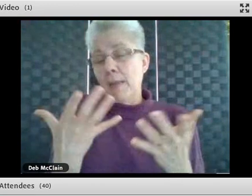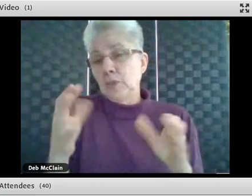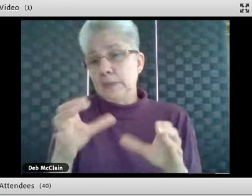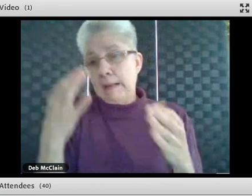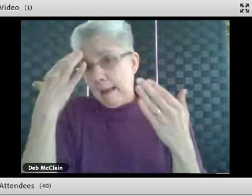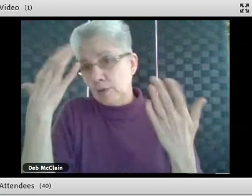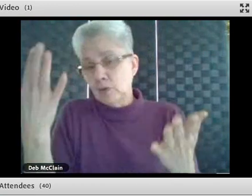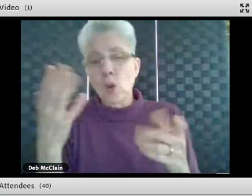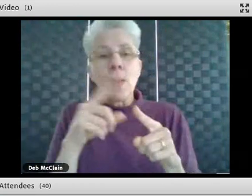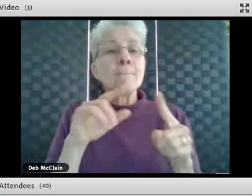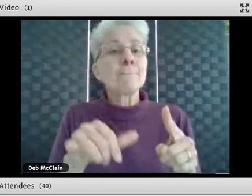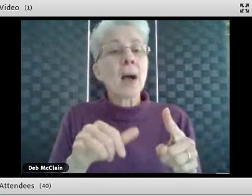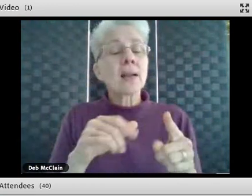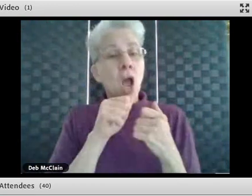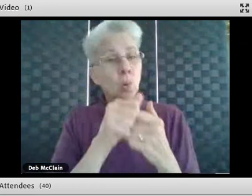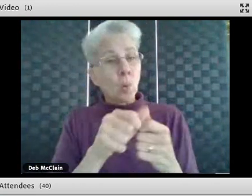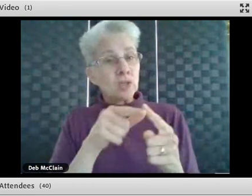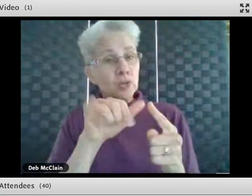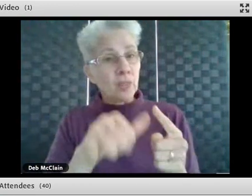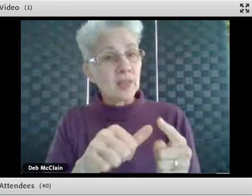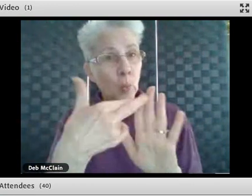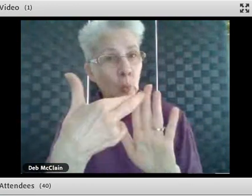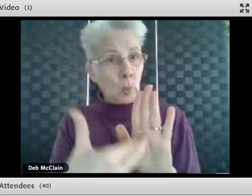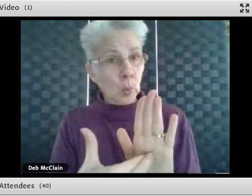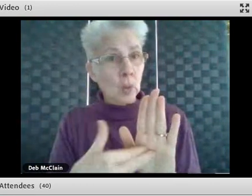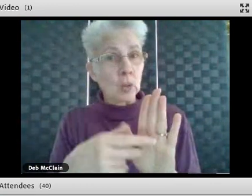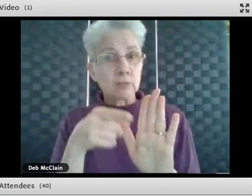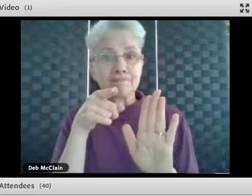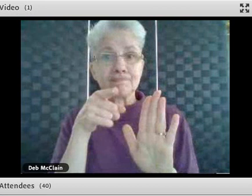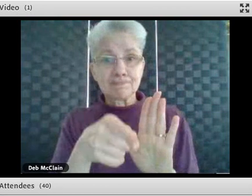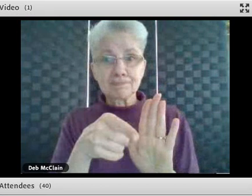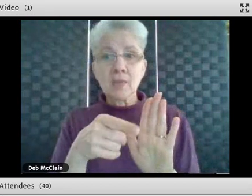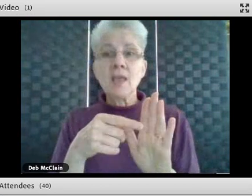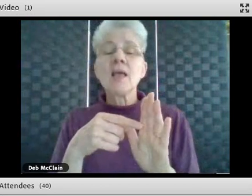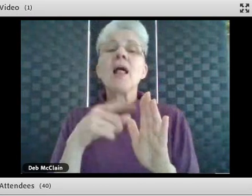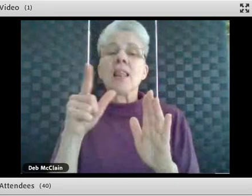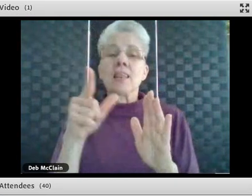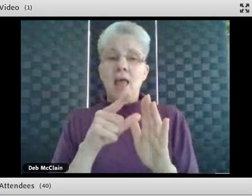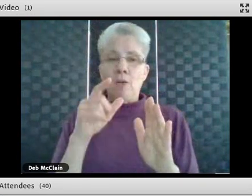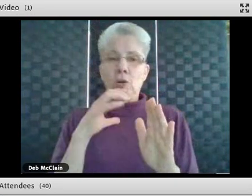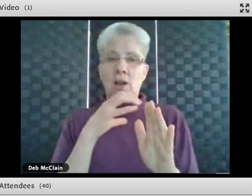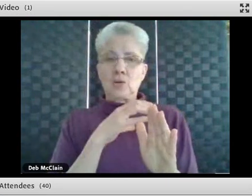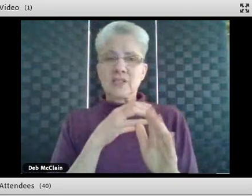It's that, according to this rule that the Library of Congress follows in creating